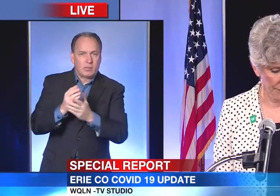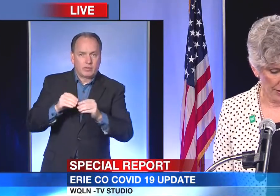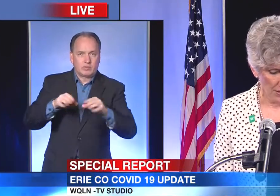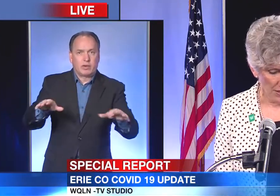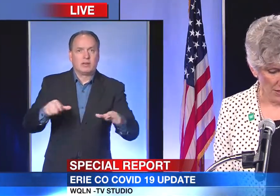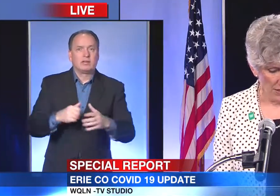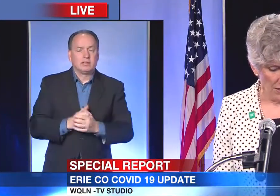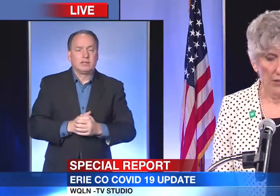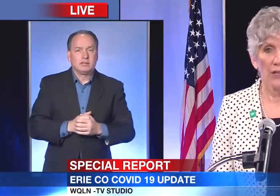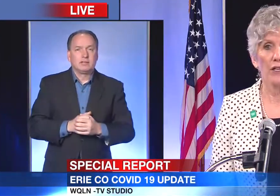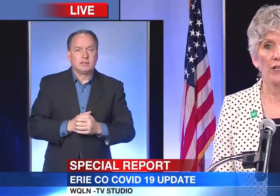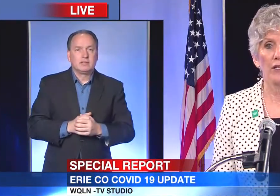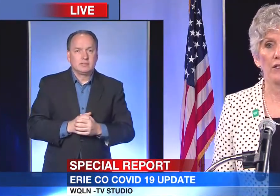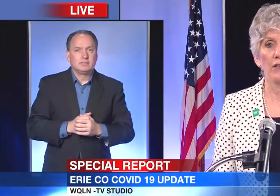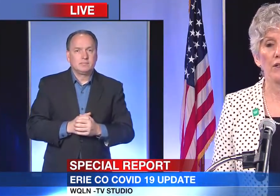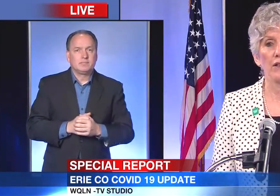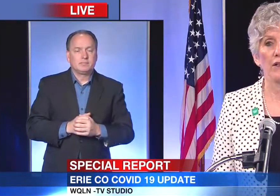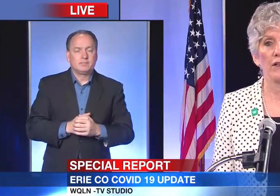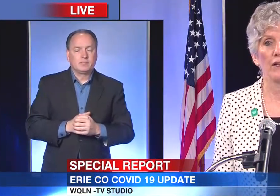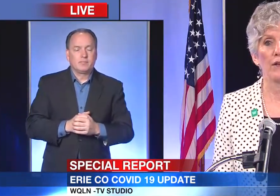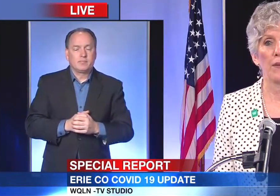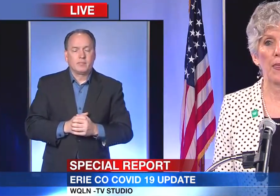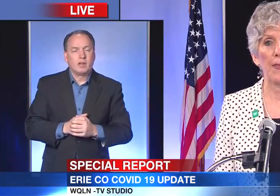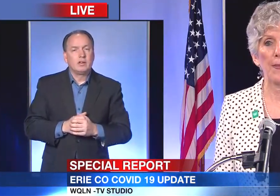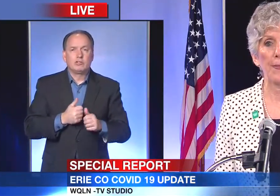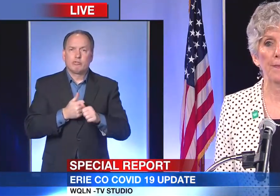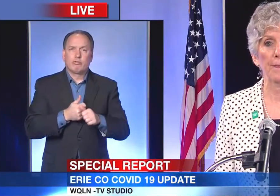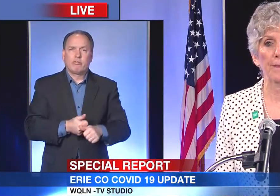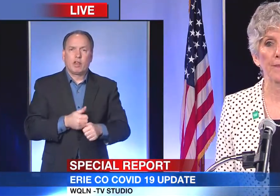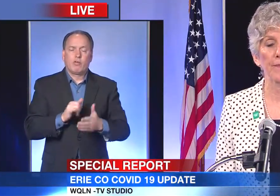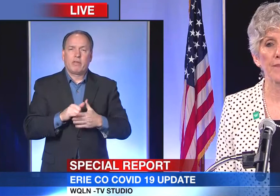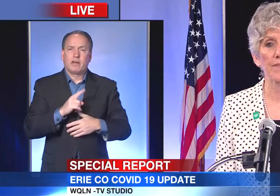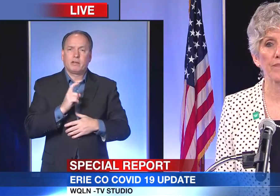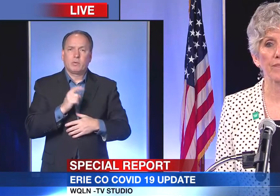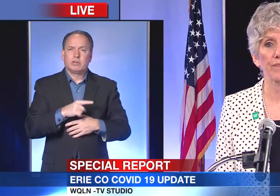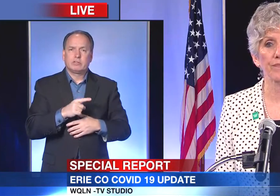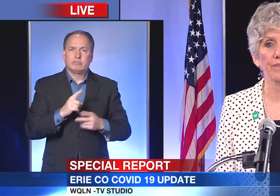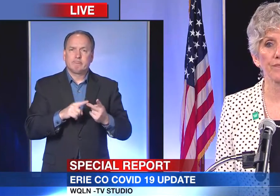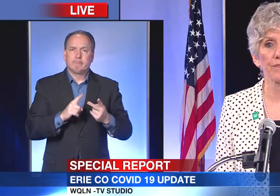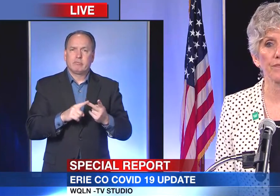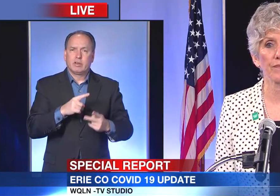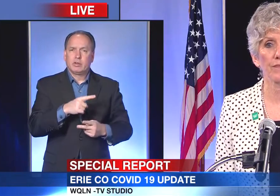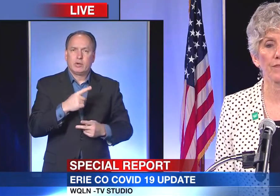SPREAD IN OUR COMMUNITY IF IT STARTS TO HAPPEN.